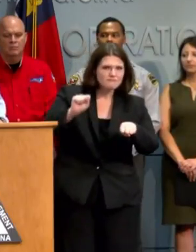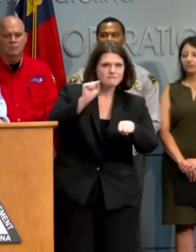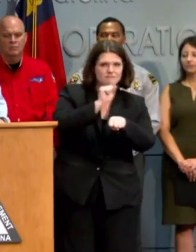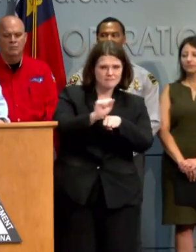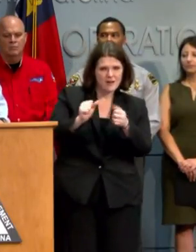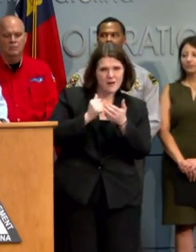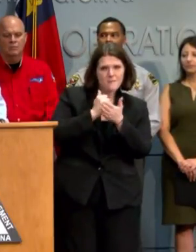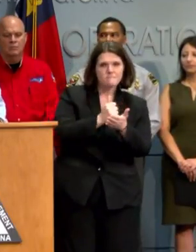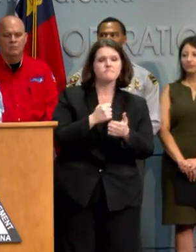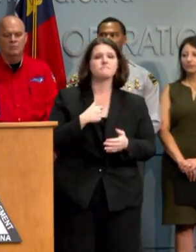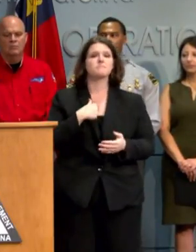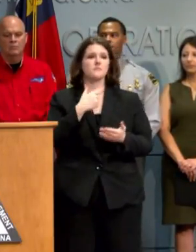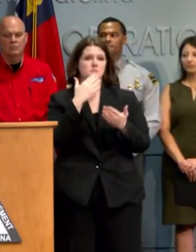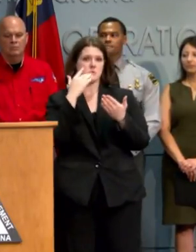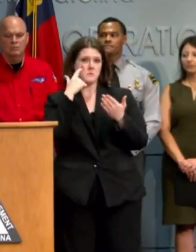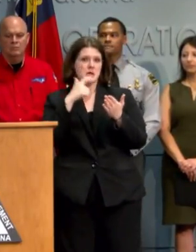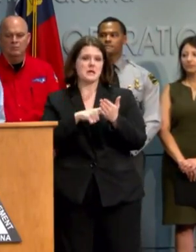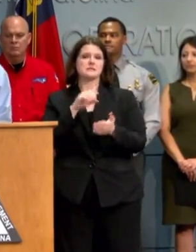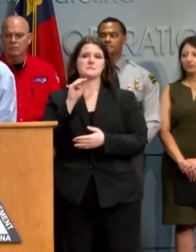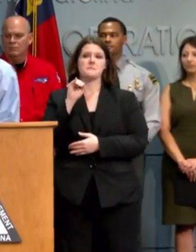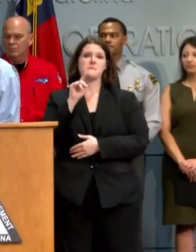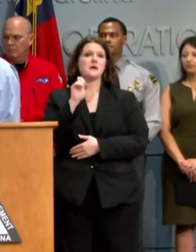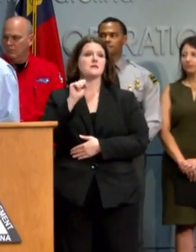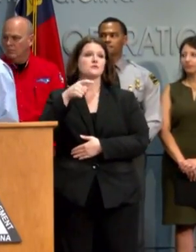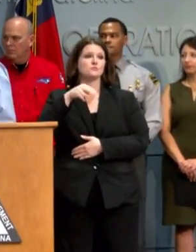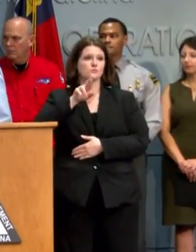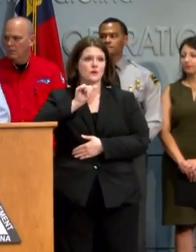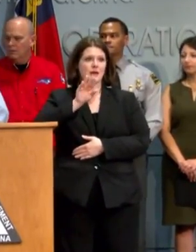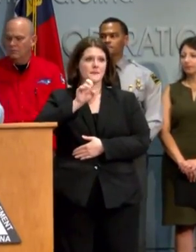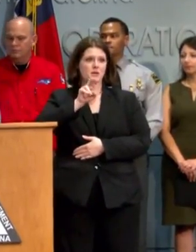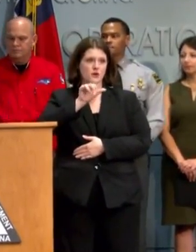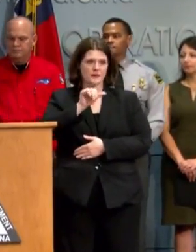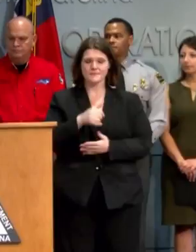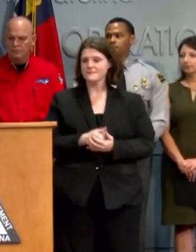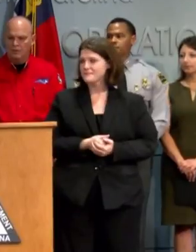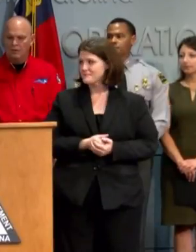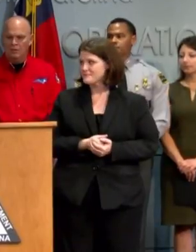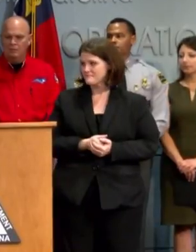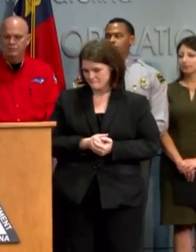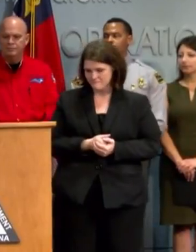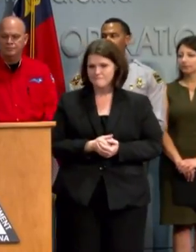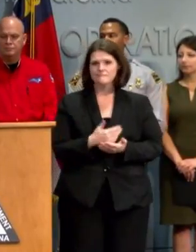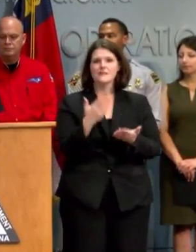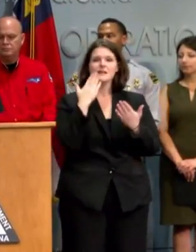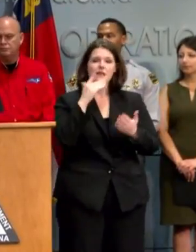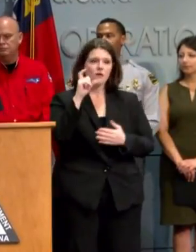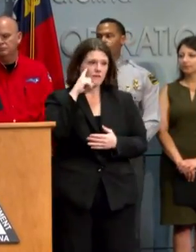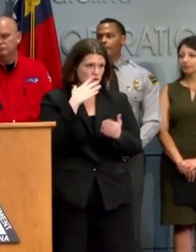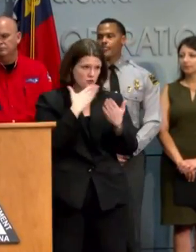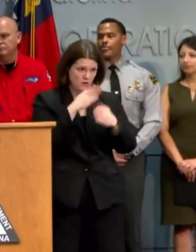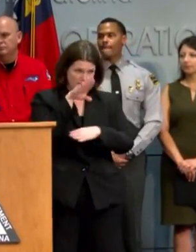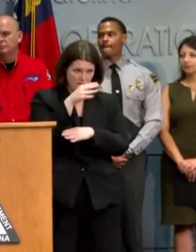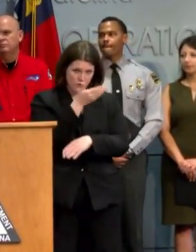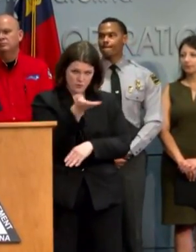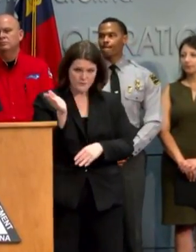BUT PLEASE KNOW, WE WILL NOT GIVE UP ON YOU.